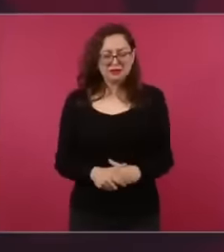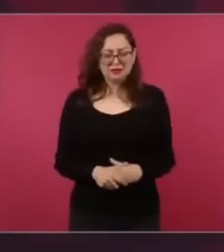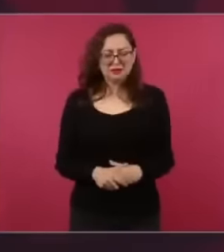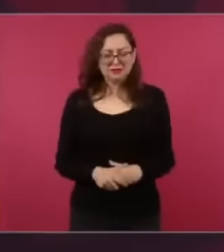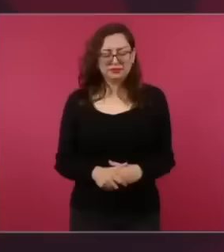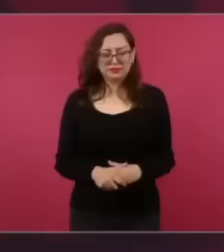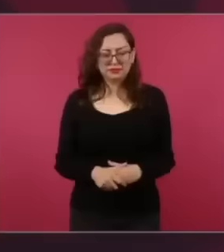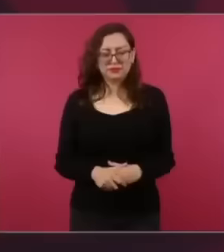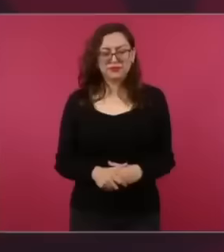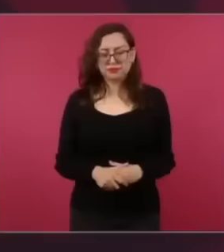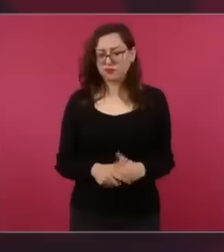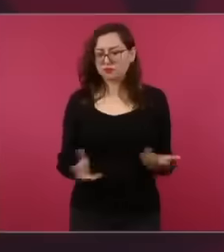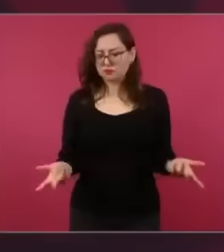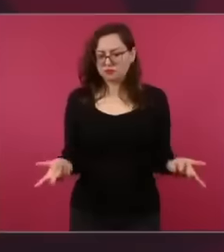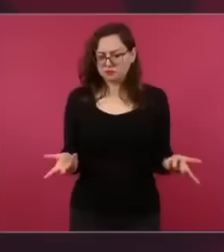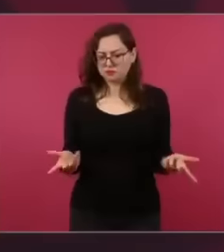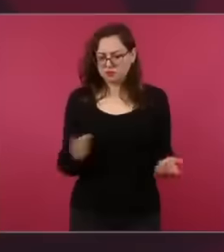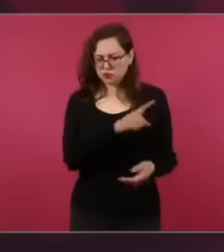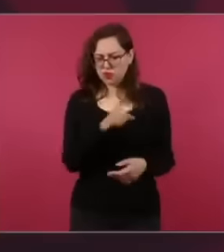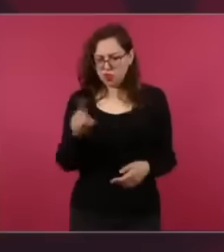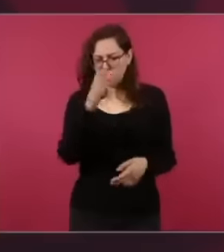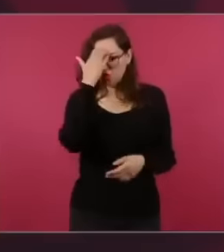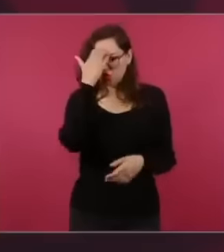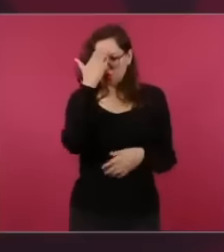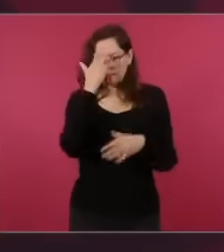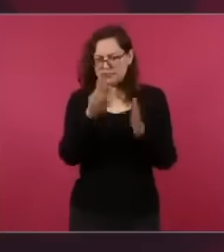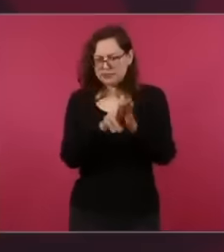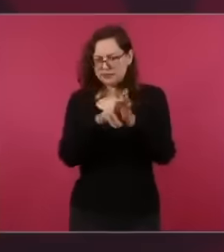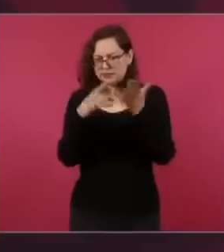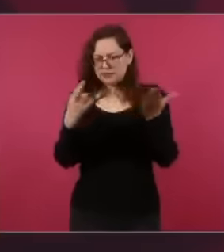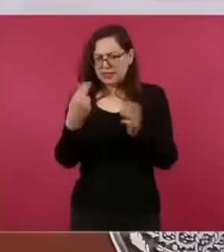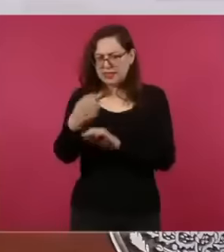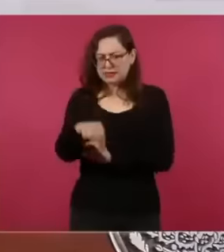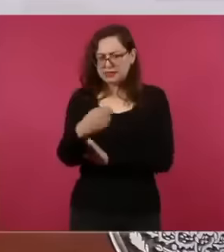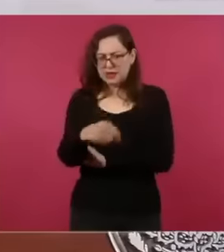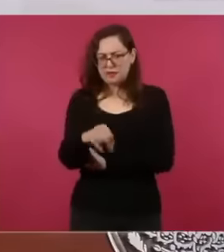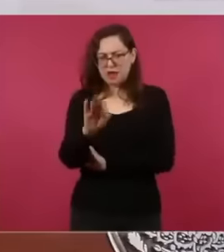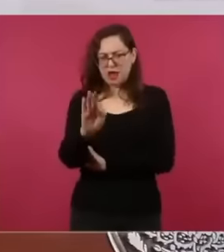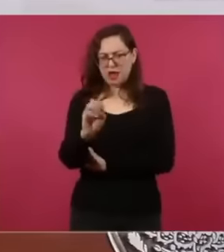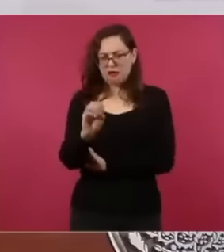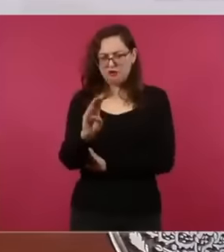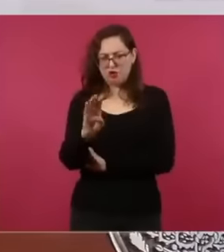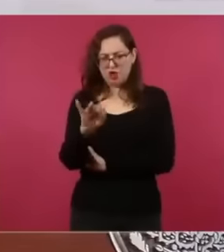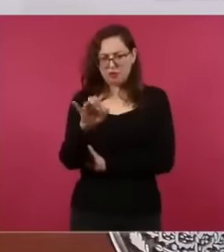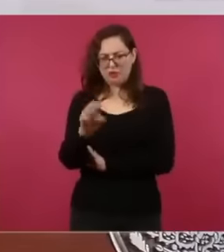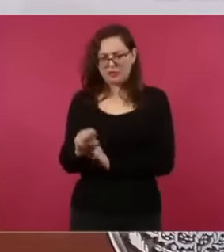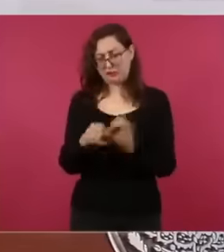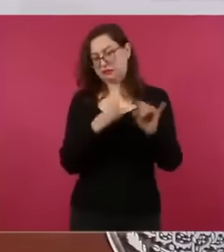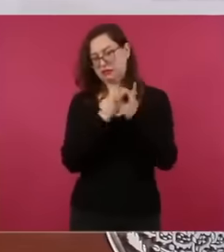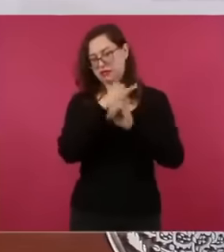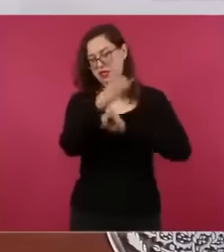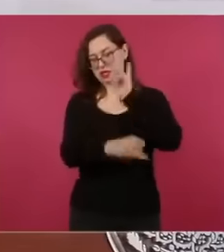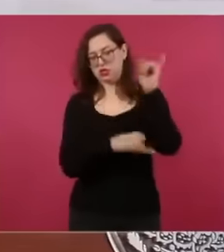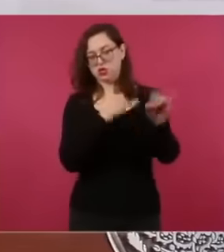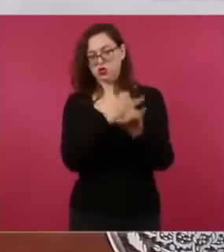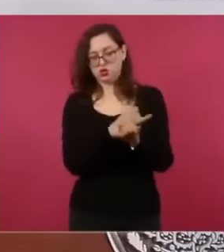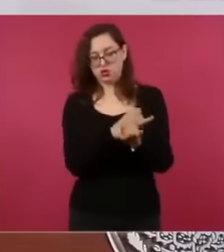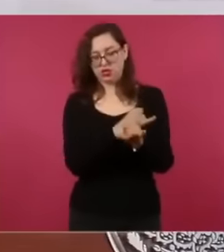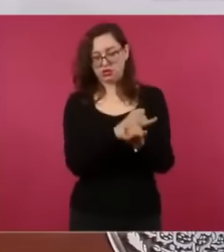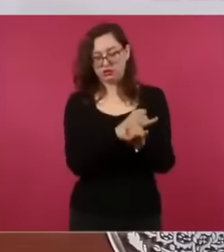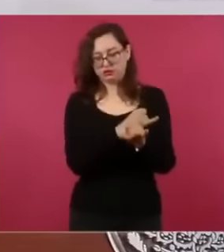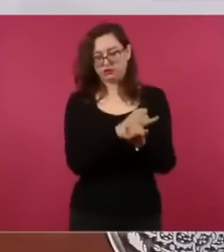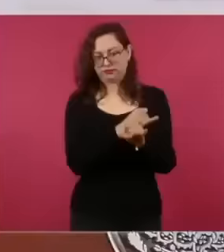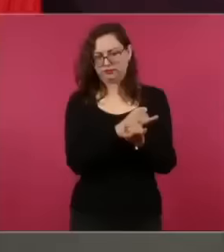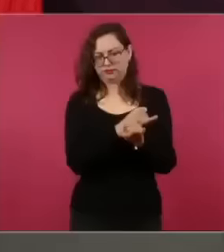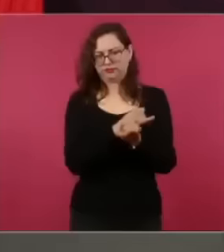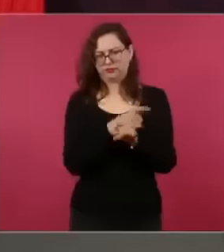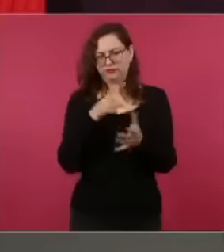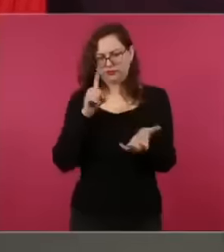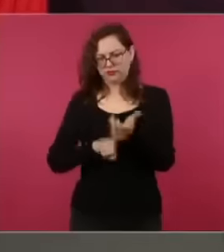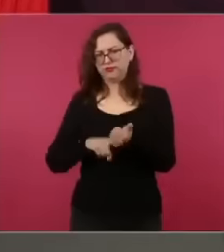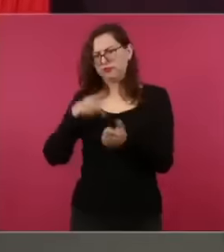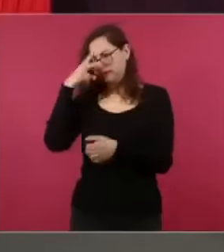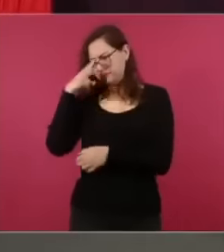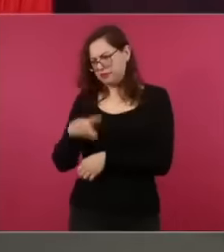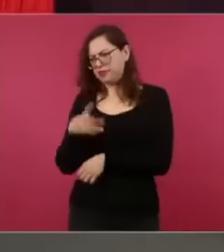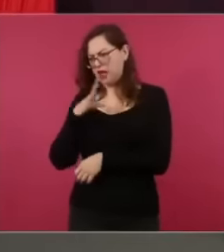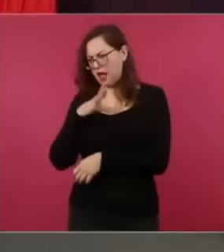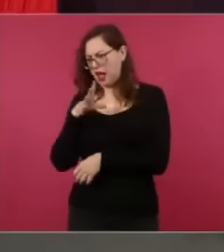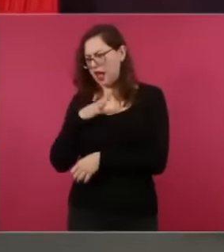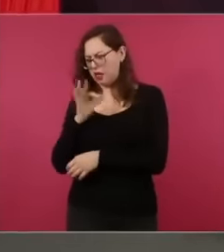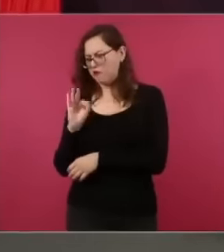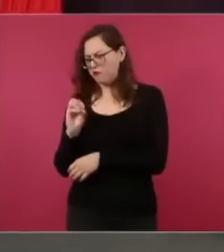the world magazine, because there is a national one. I believe